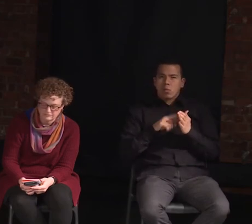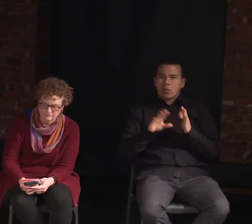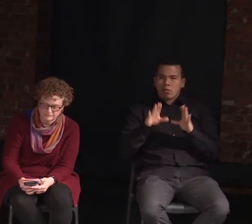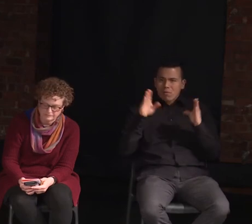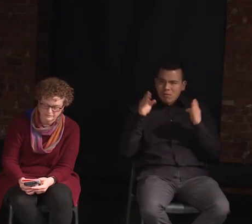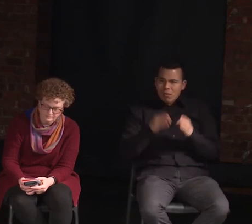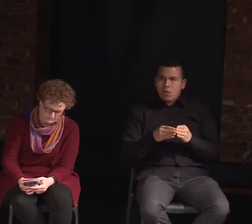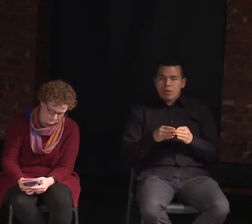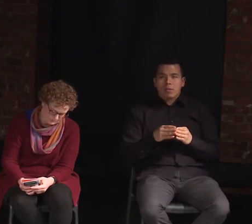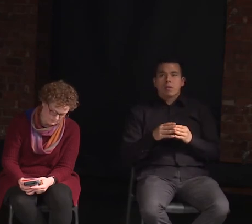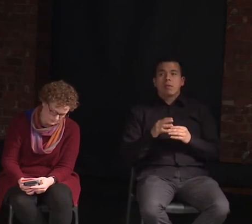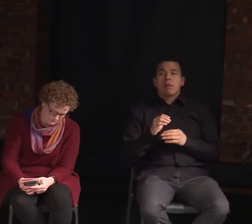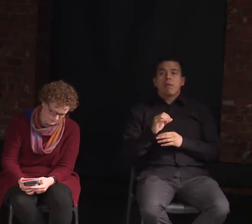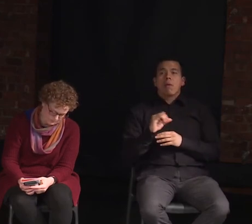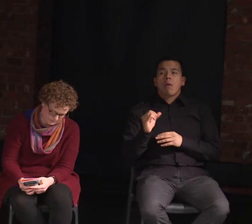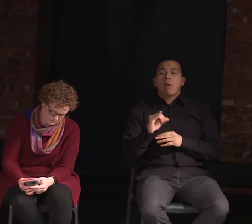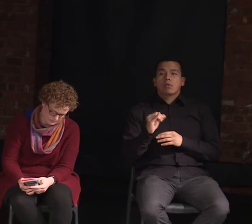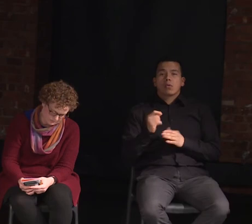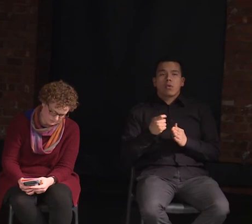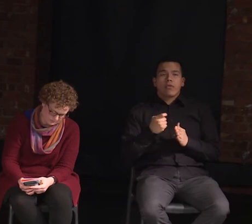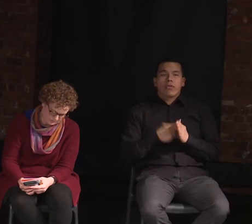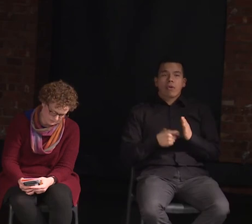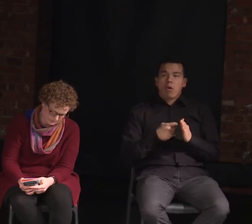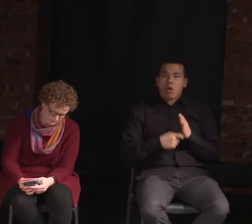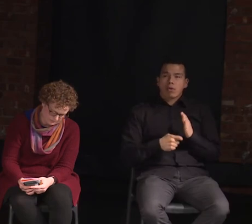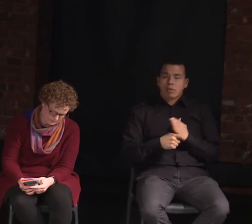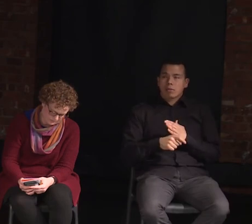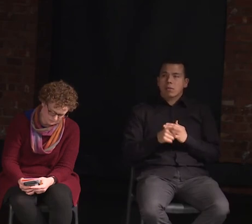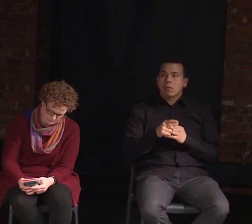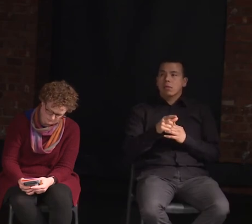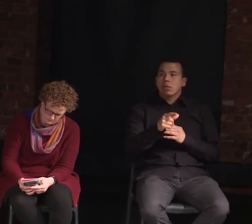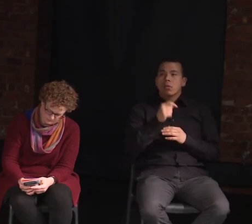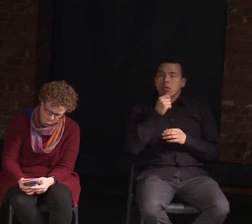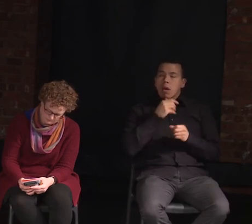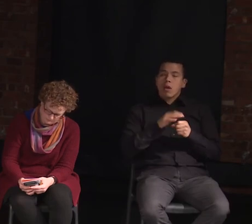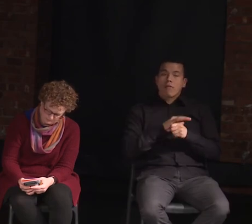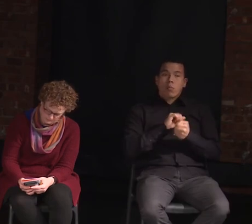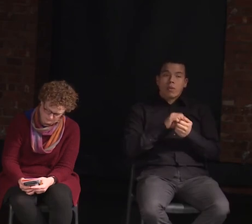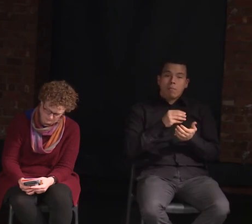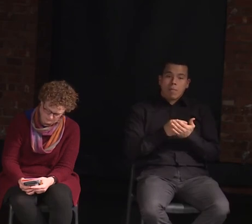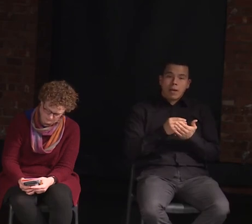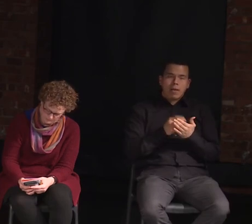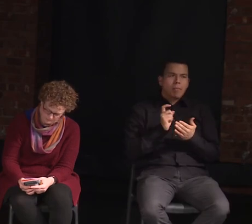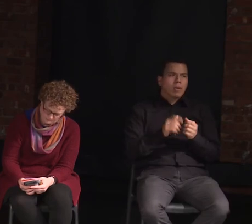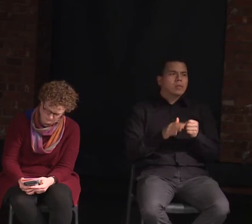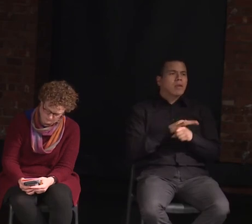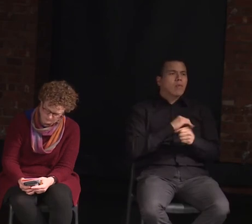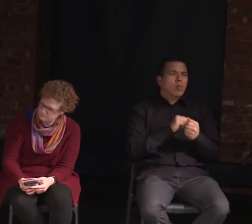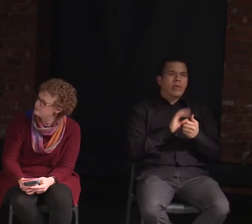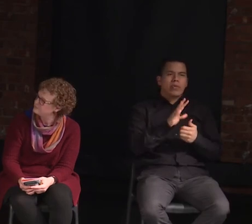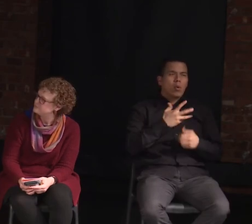Even the cost that you're not getting covered with money, you're getting covered somehow even if it's through your own sweat, blood, and tears.